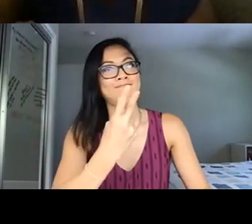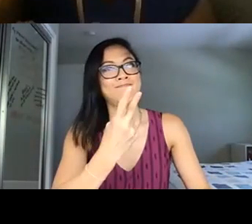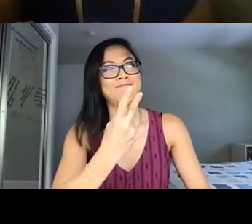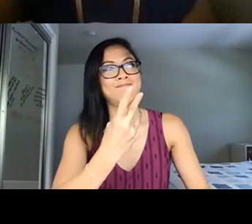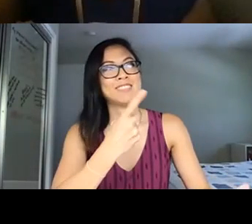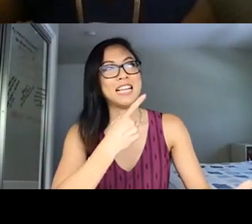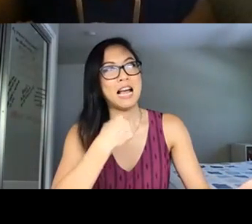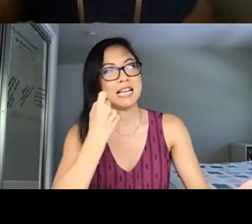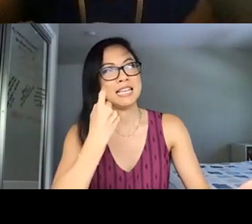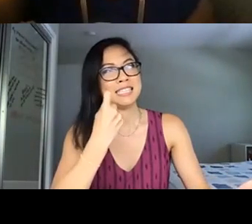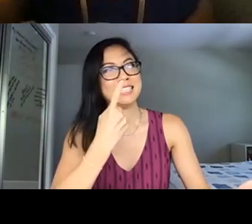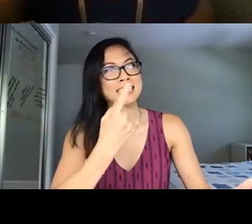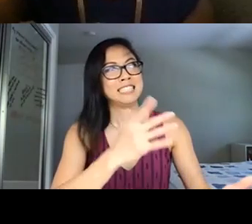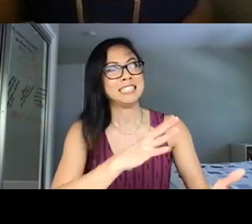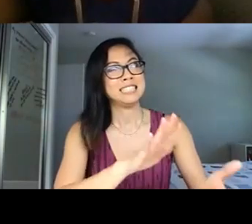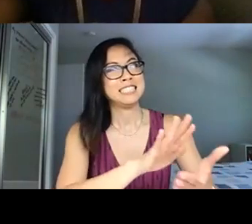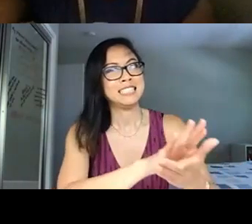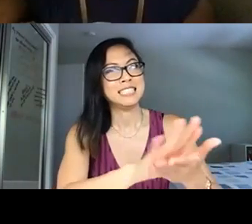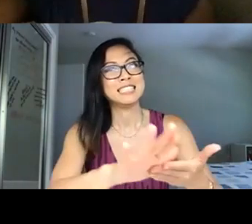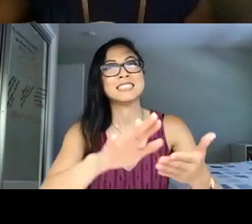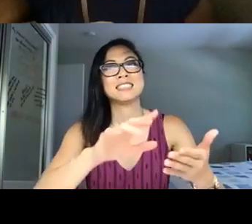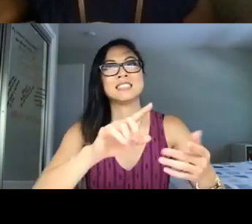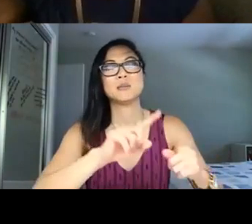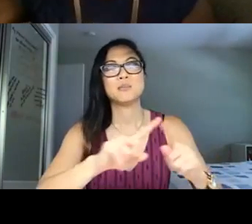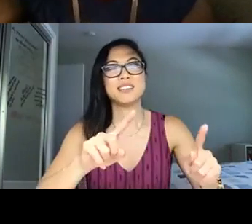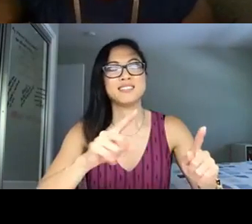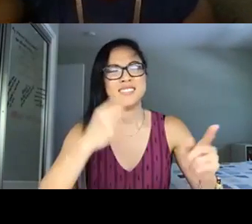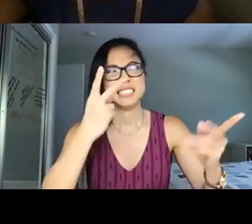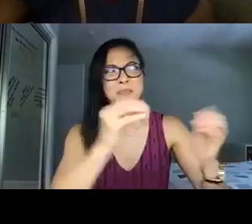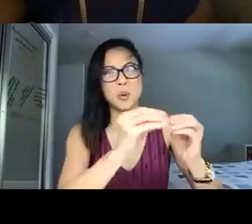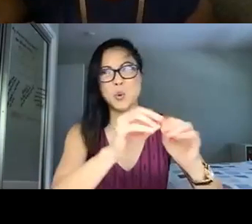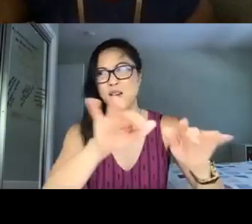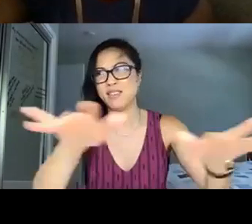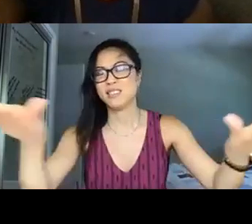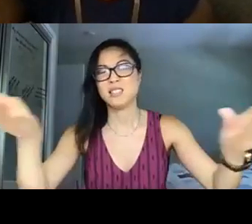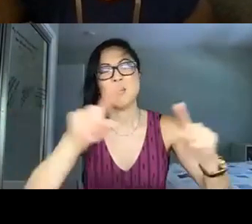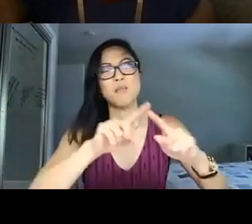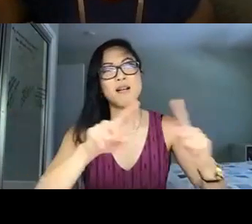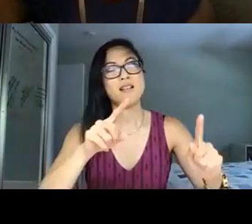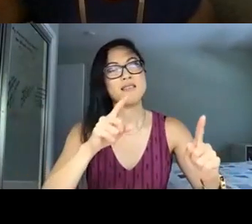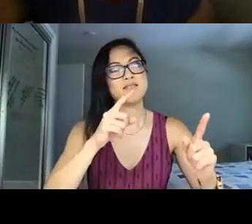the effect of it that should have more weight.